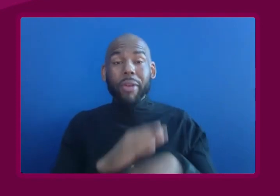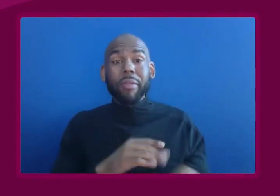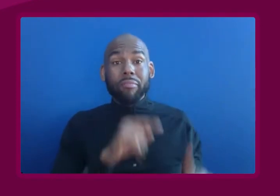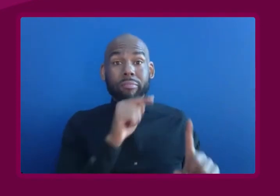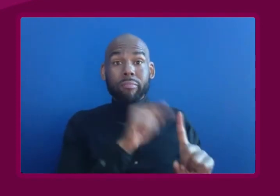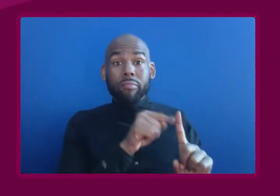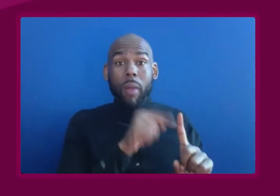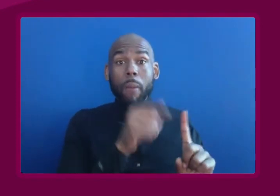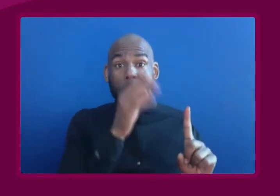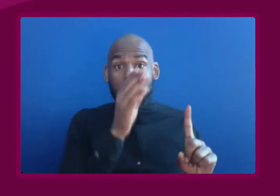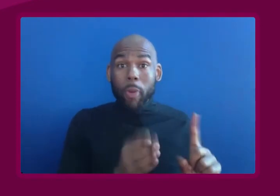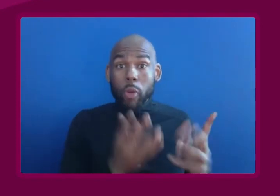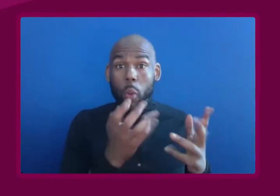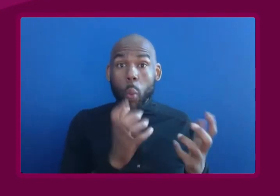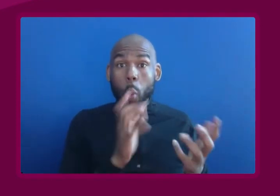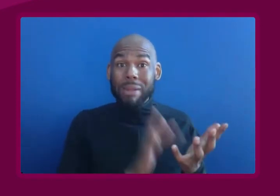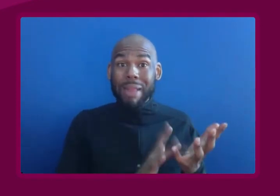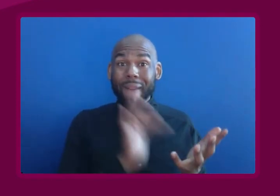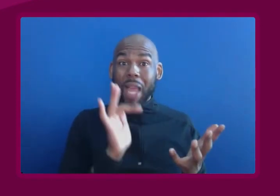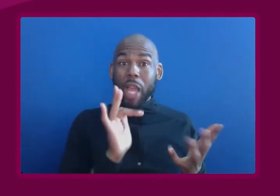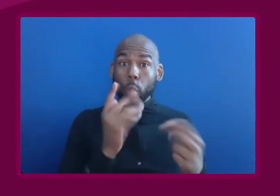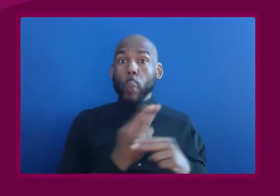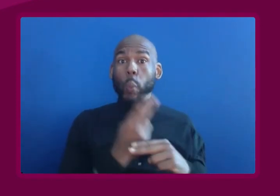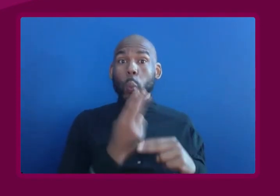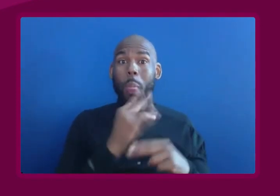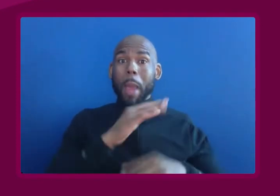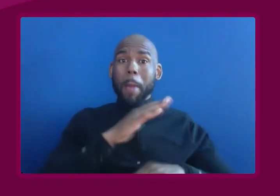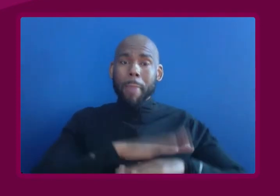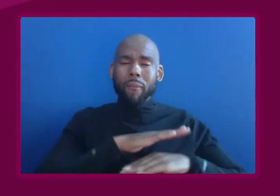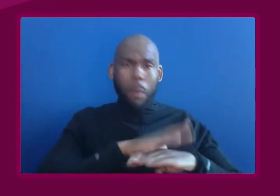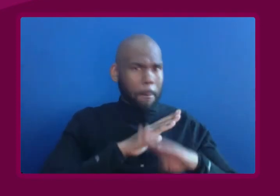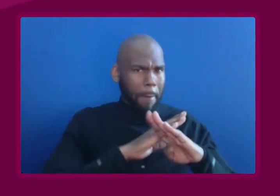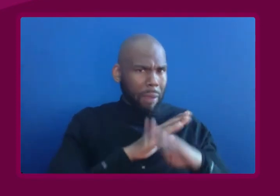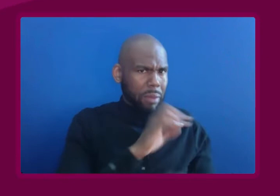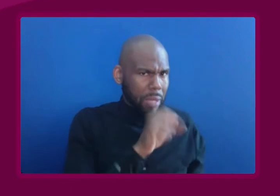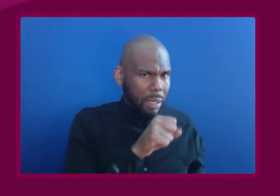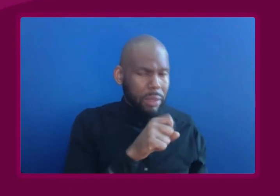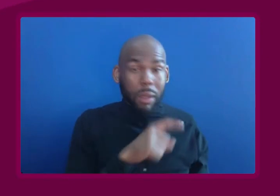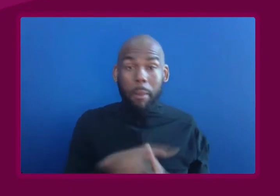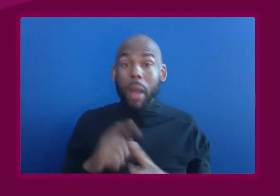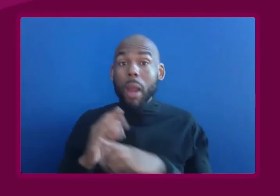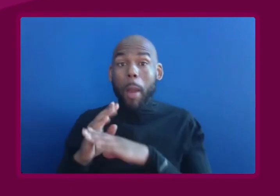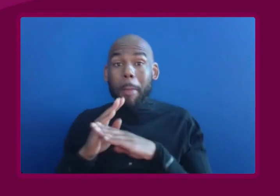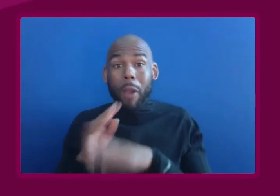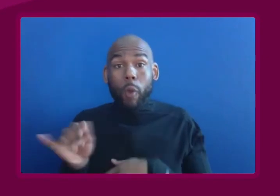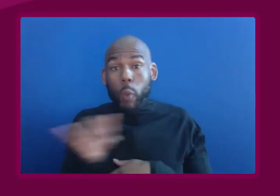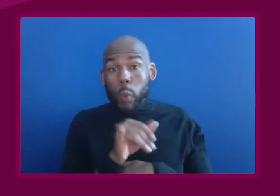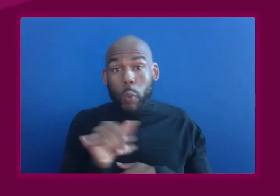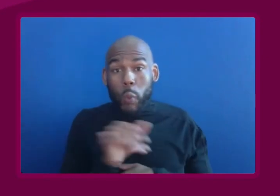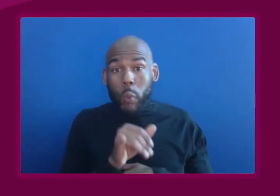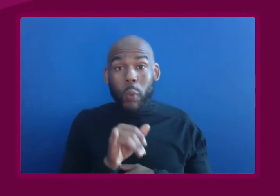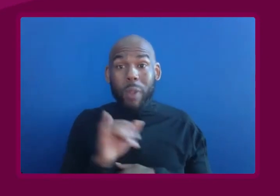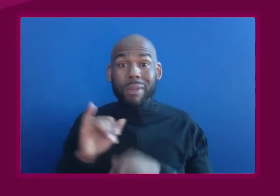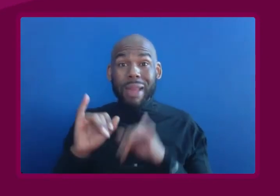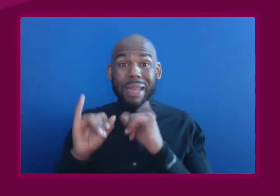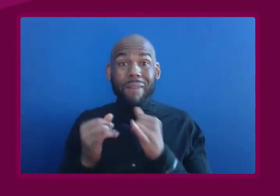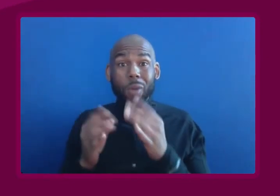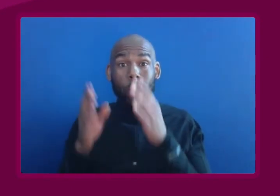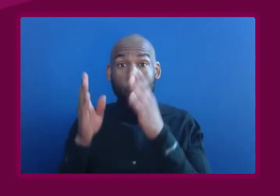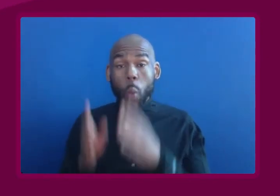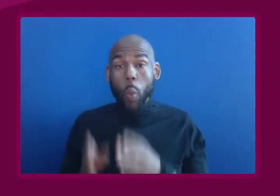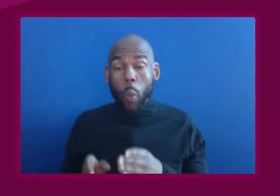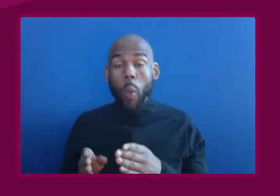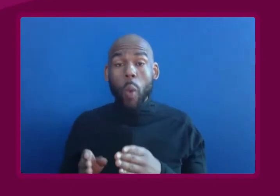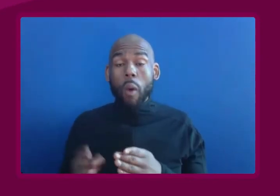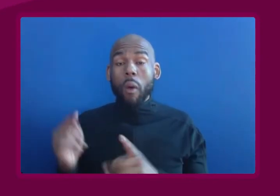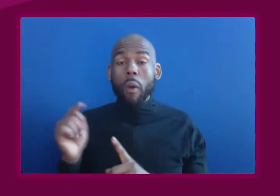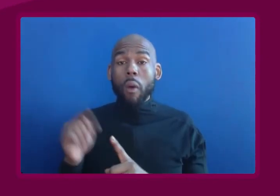advantage of that platform, it creates a barrier between the individual that is not necessarily